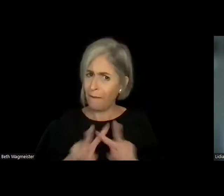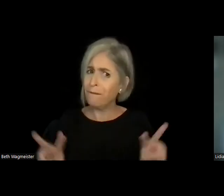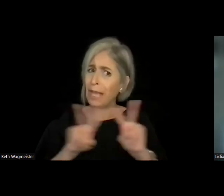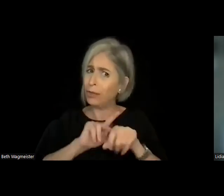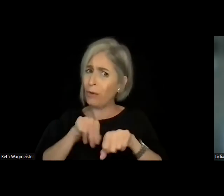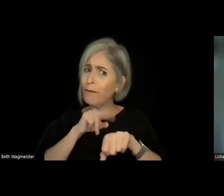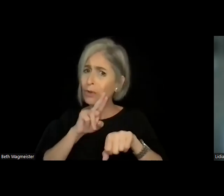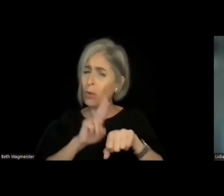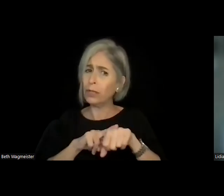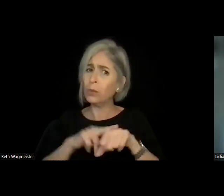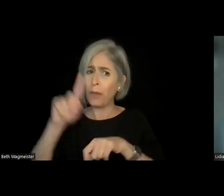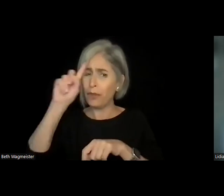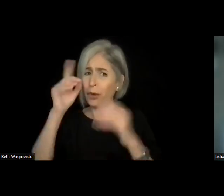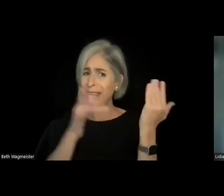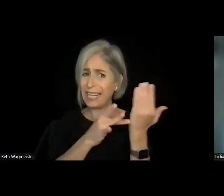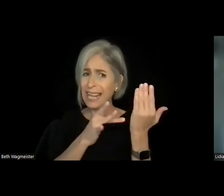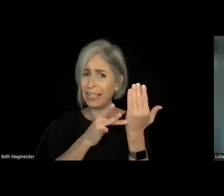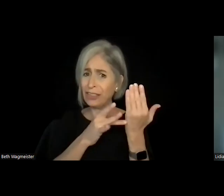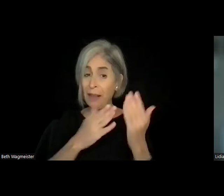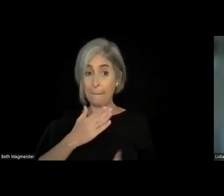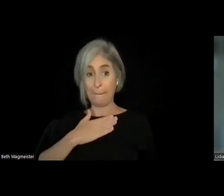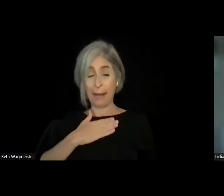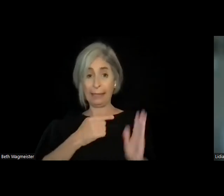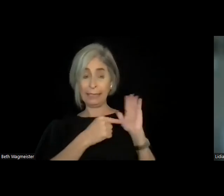the presentation is, which came up later in the second part and